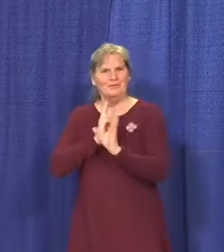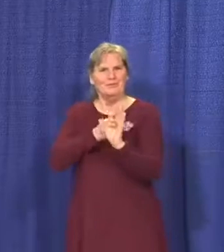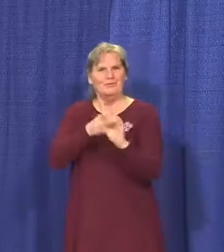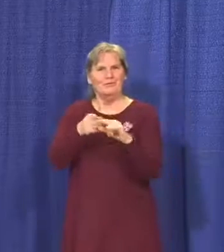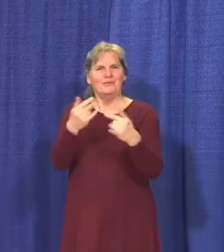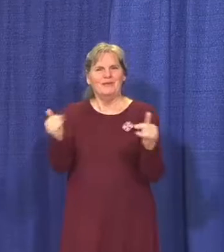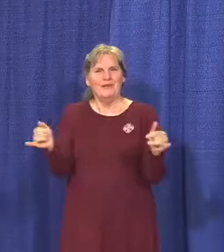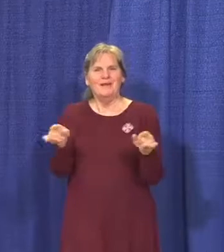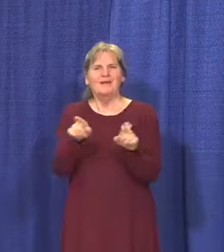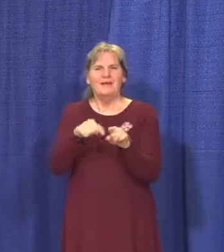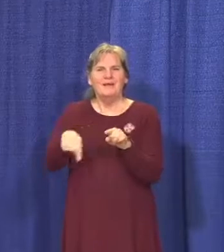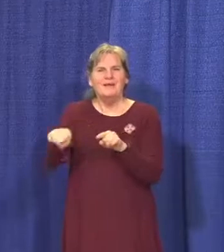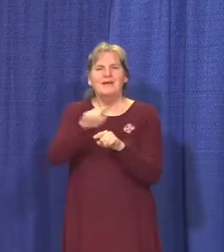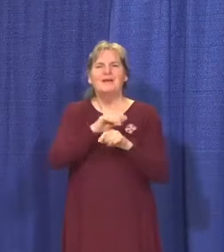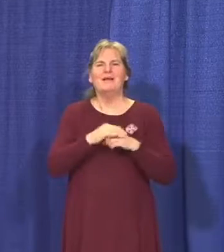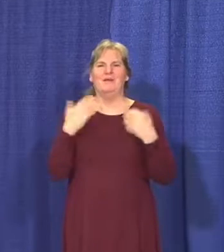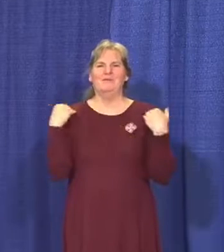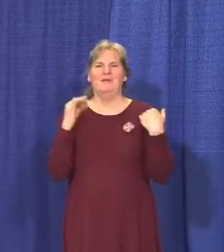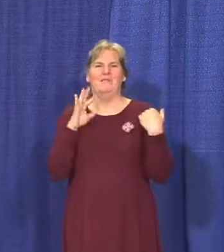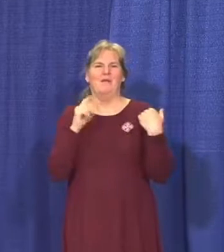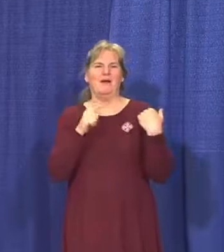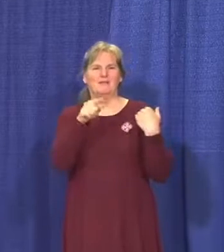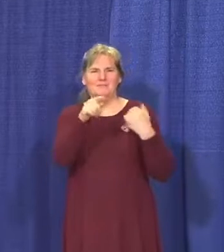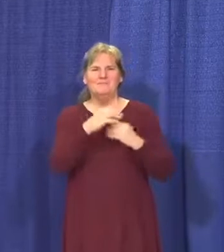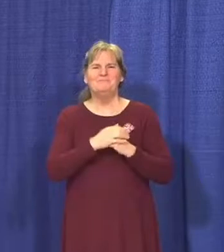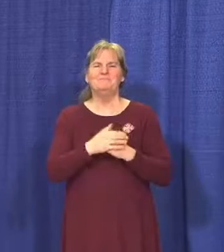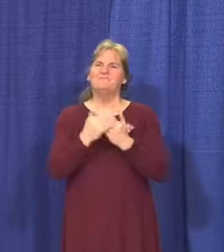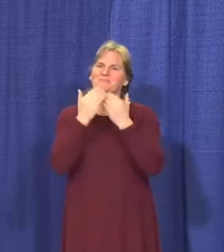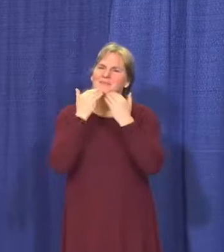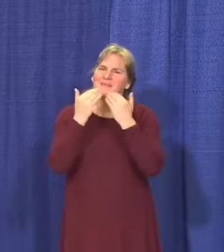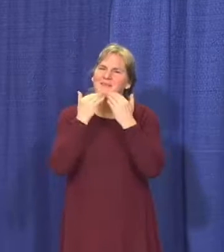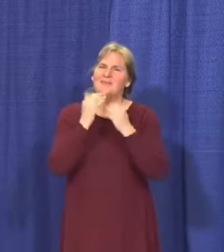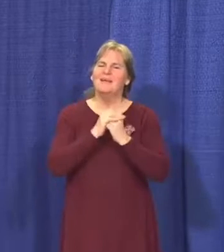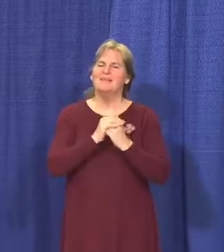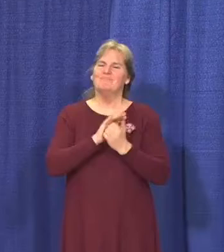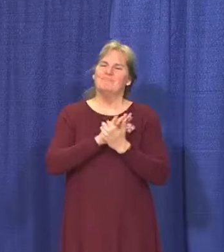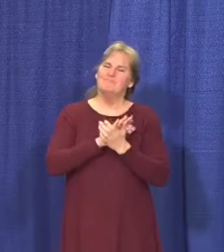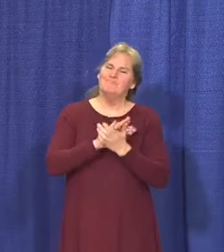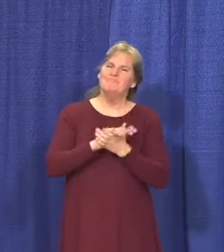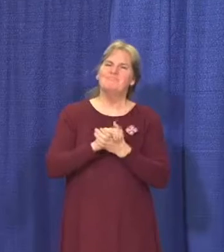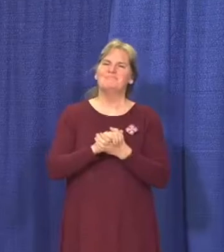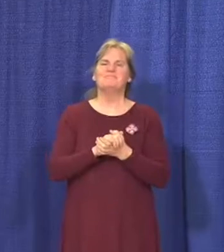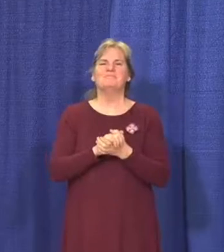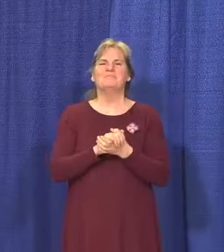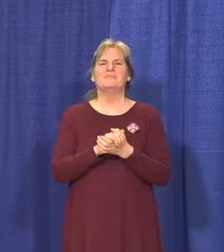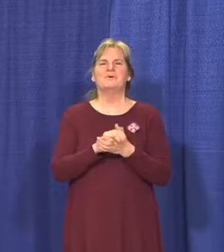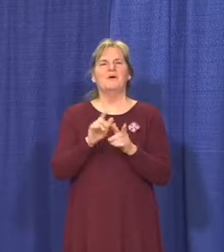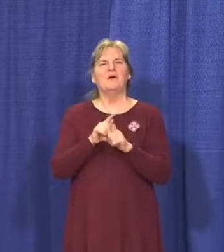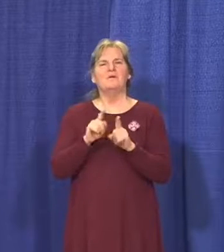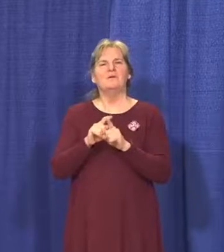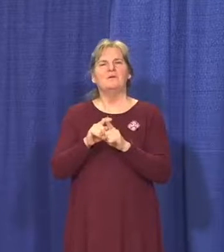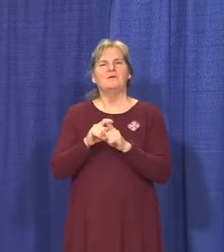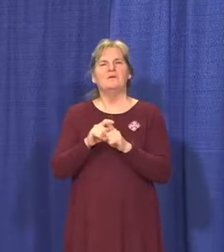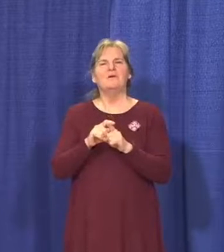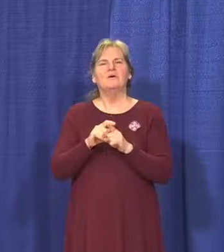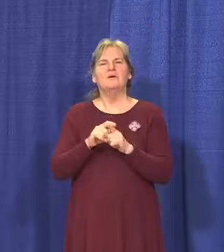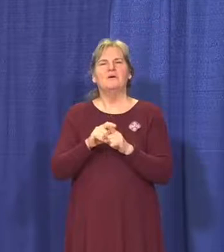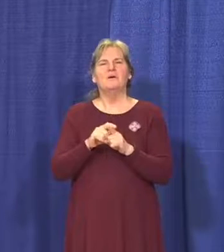you, as well as to join Minister Frost. Thank you for that kind introduction. I would like to start by acknowledging that I am joining